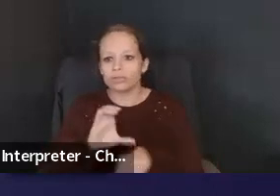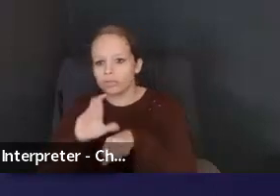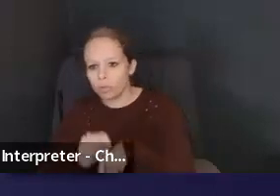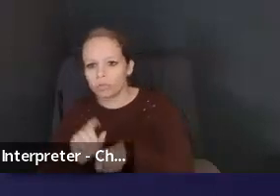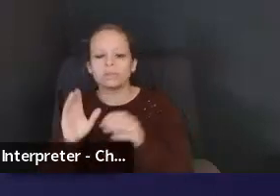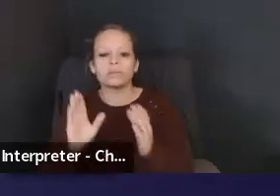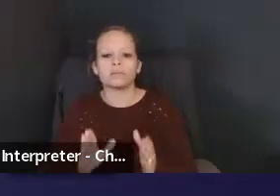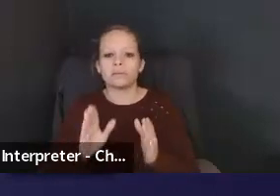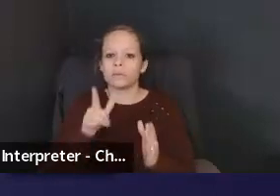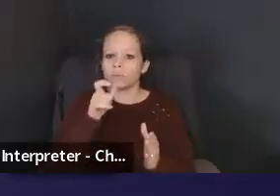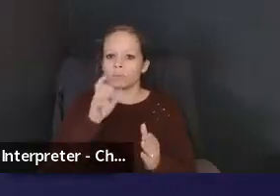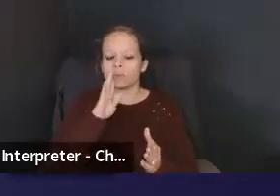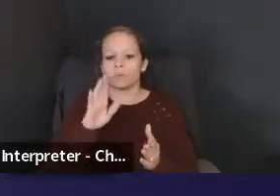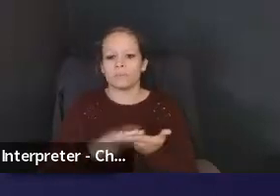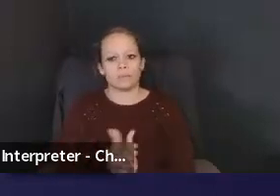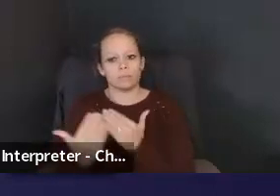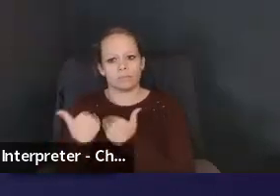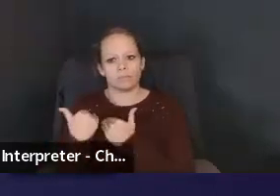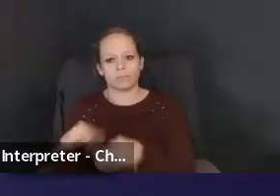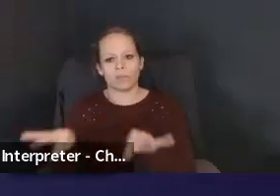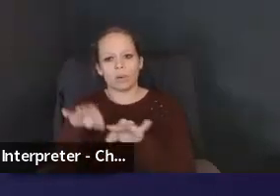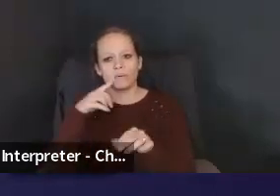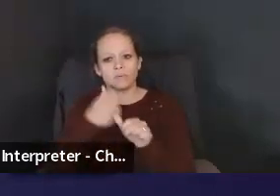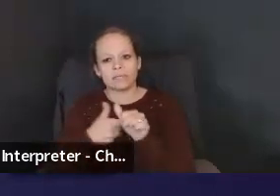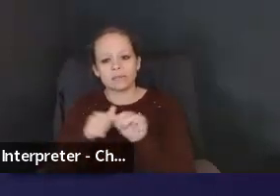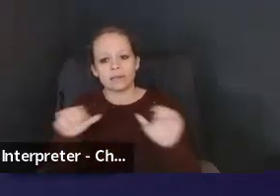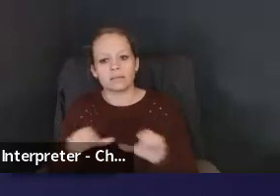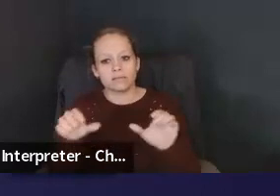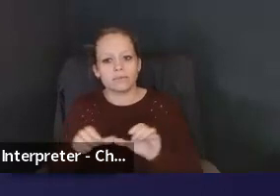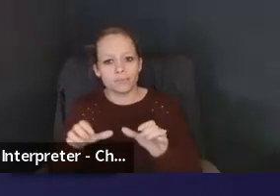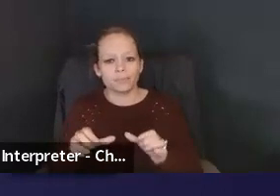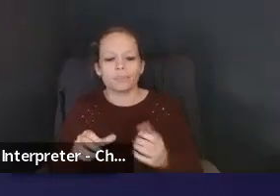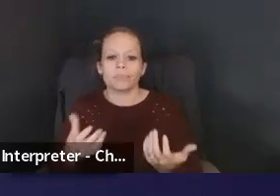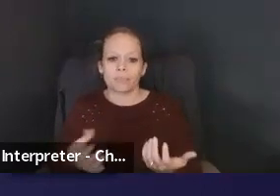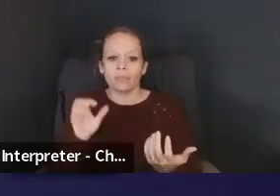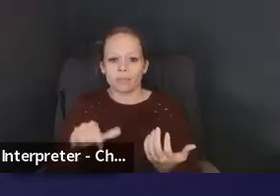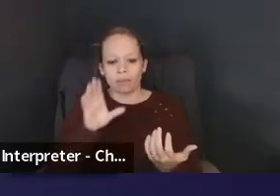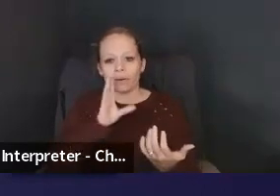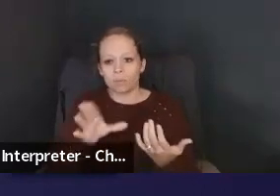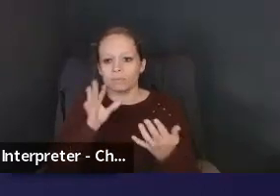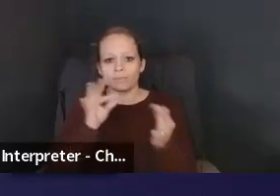chiefly responsible for each activity so that they can see in there. This informs the management side